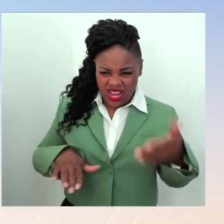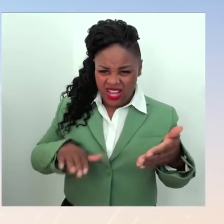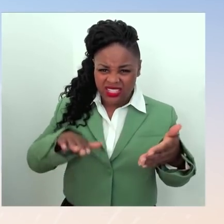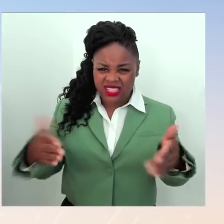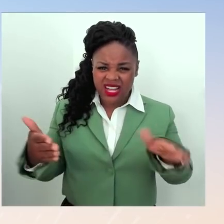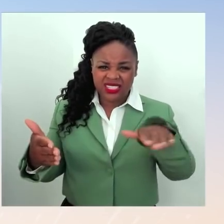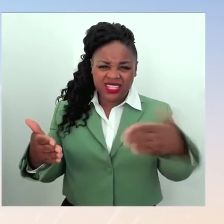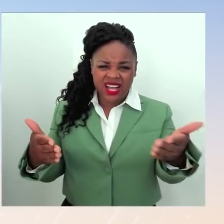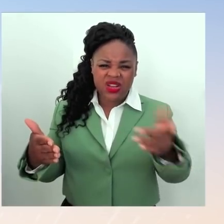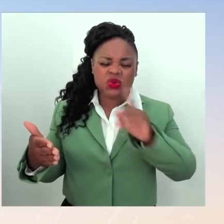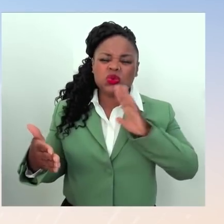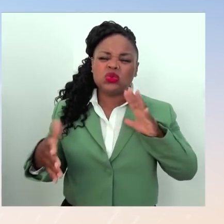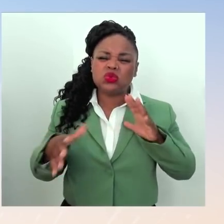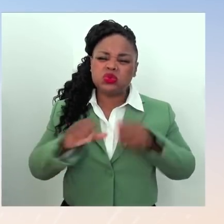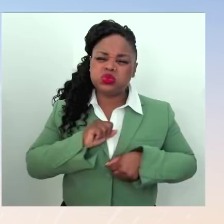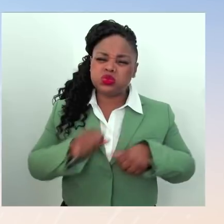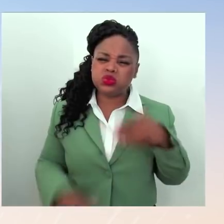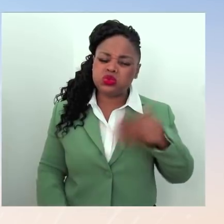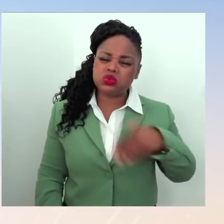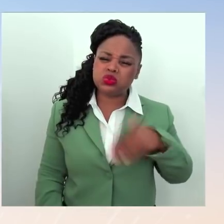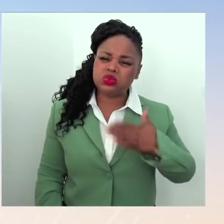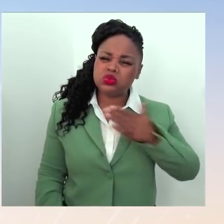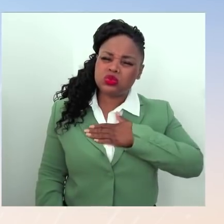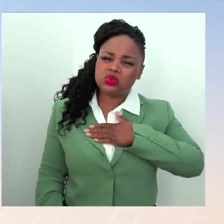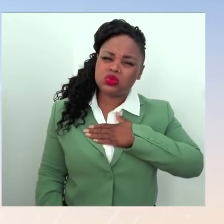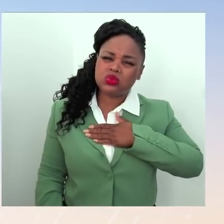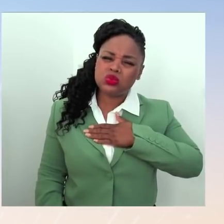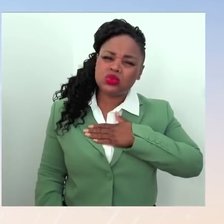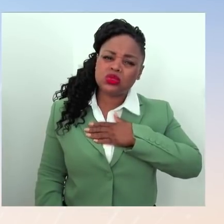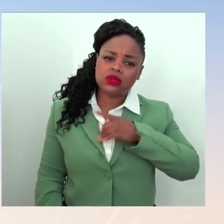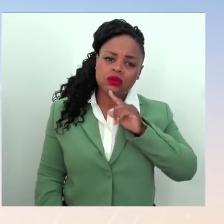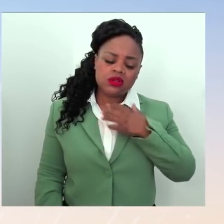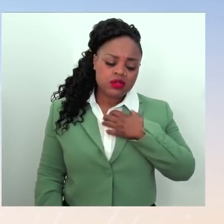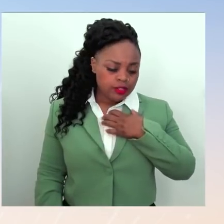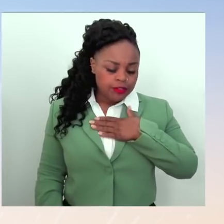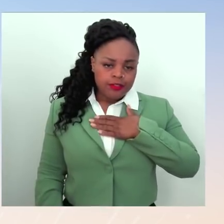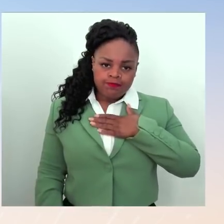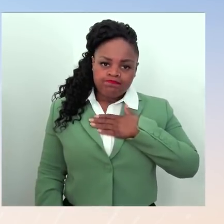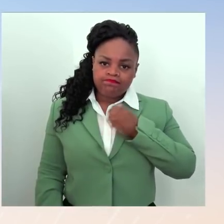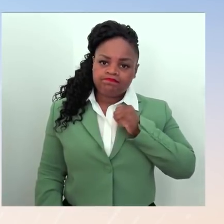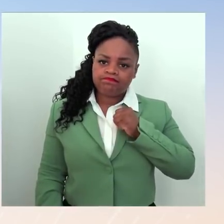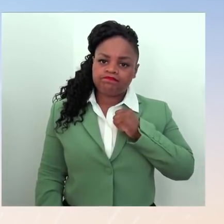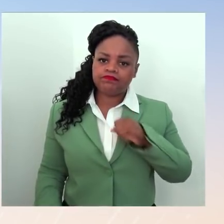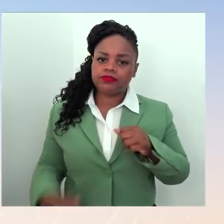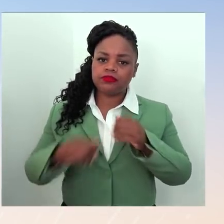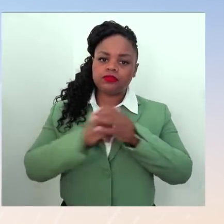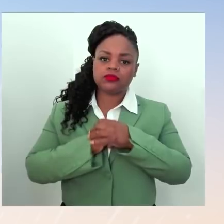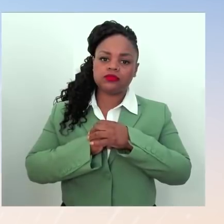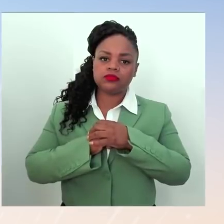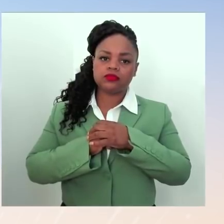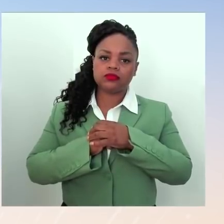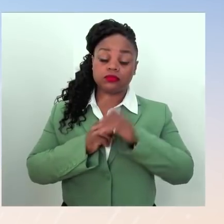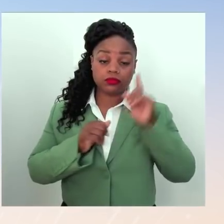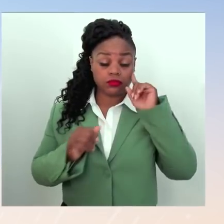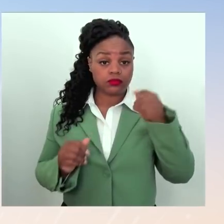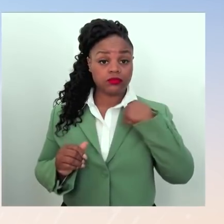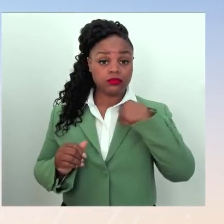And -- ugh, sorry, it's -- it is. It's heart wrenching to watch, you know? And I think for us who are working in public service,